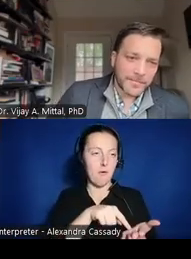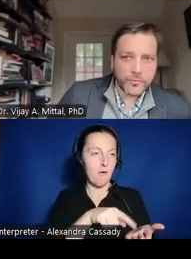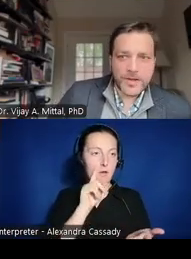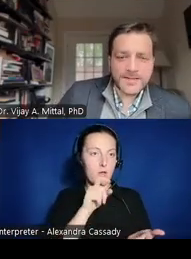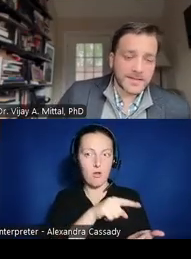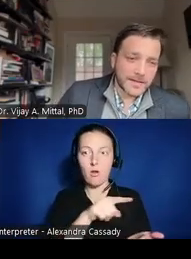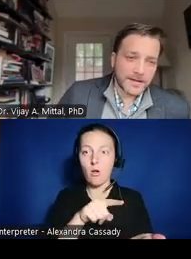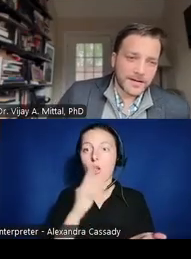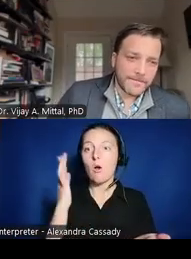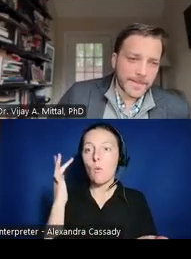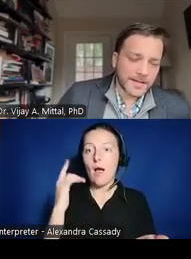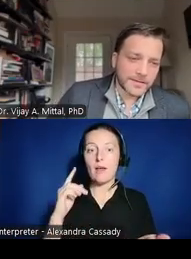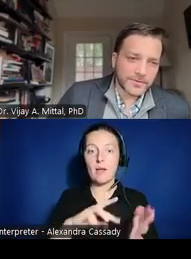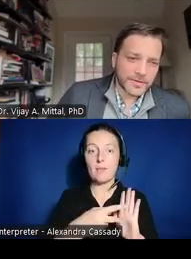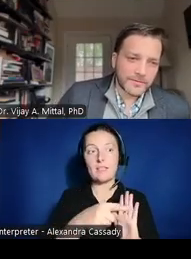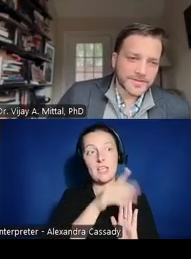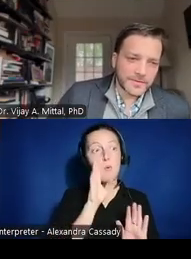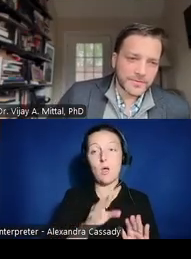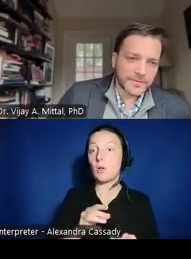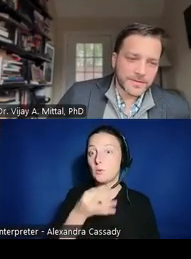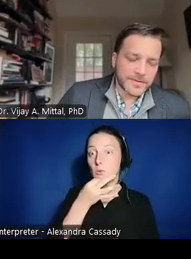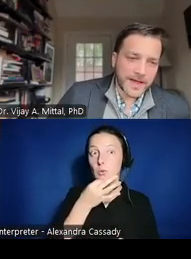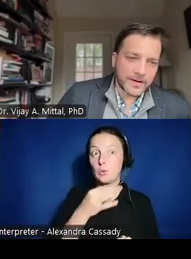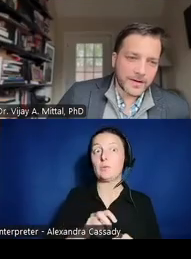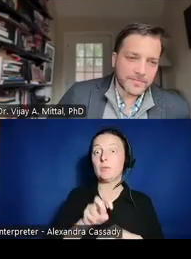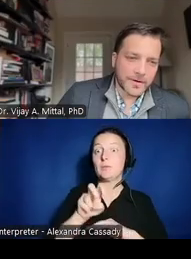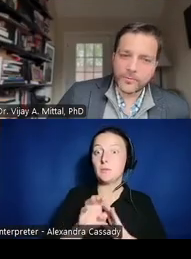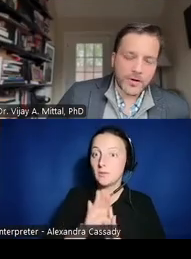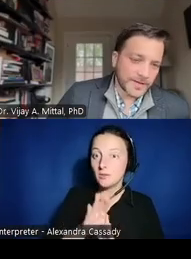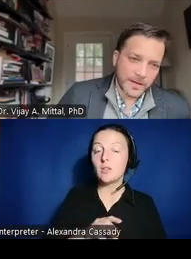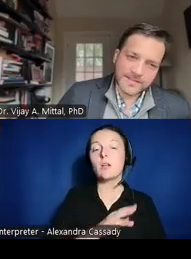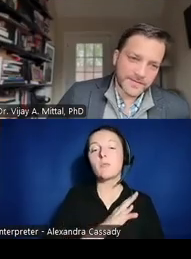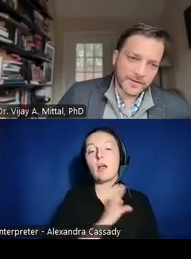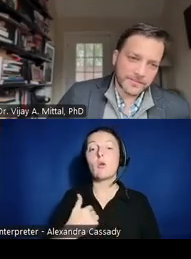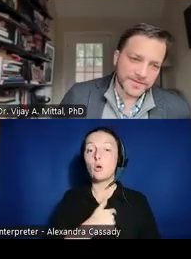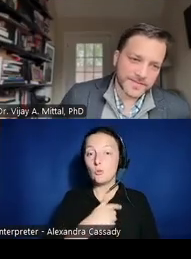but we see it um in clinical high-risisk youth that um are well beyond these developmental